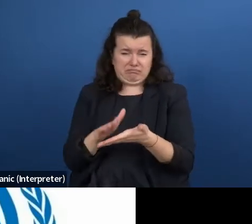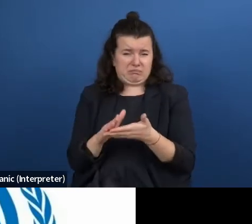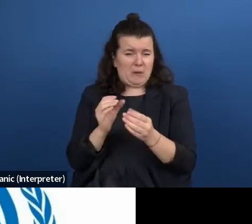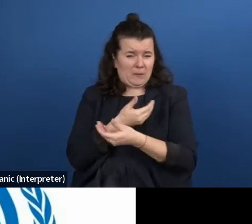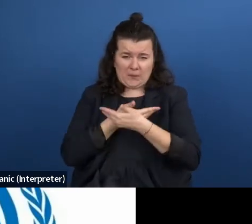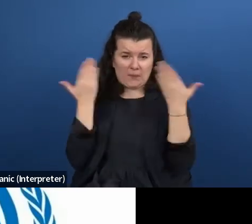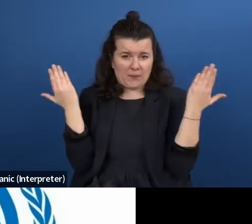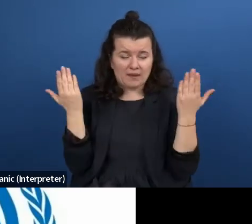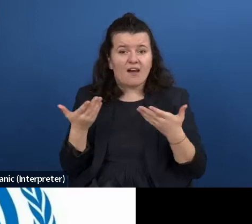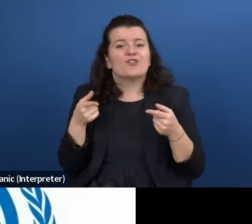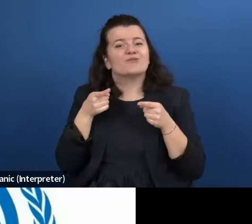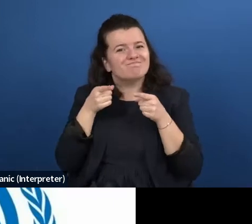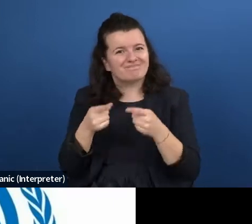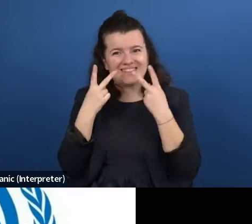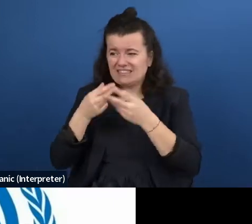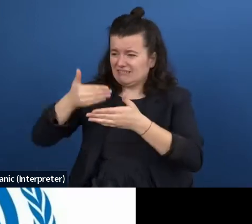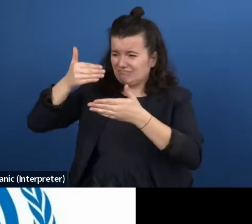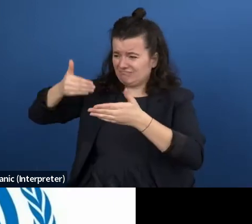And that contributed to a lack of visibility,